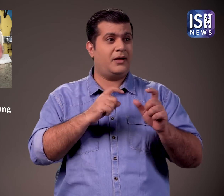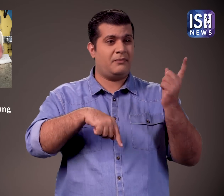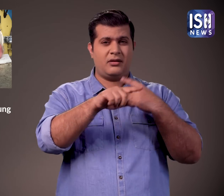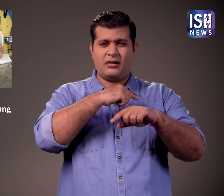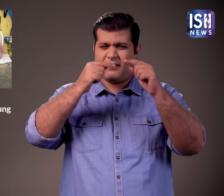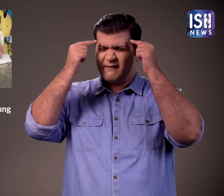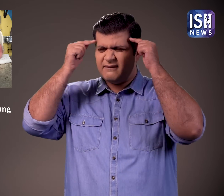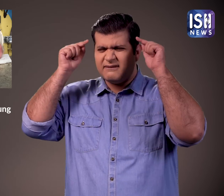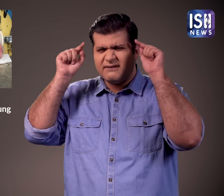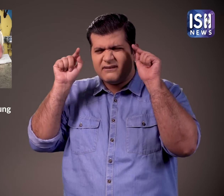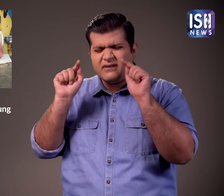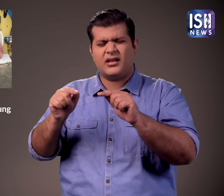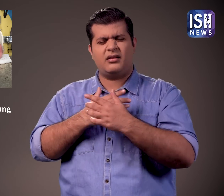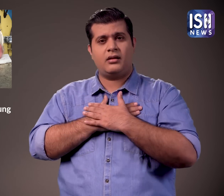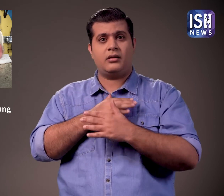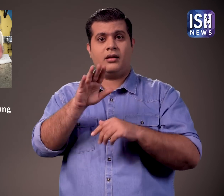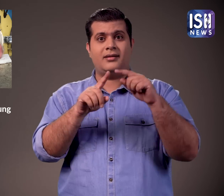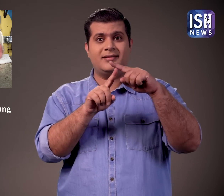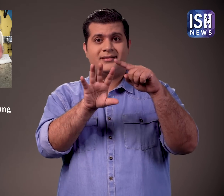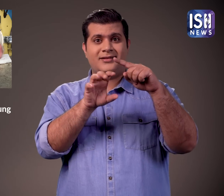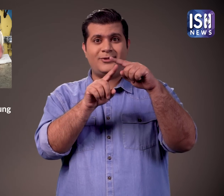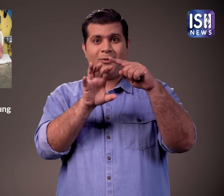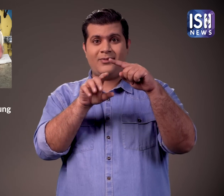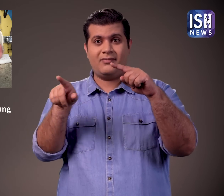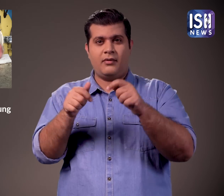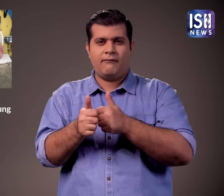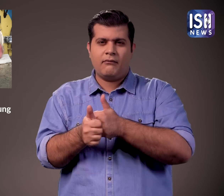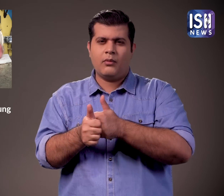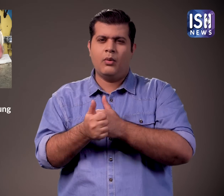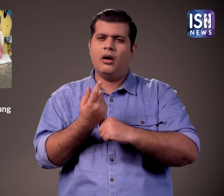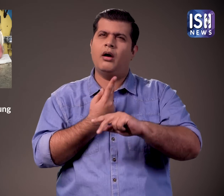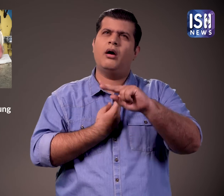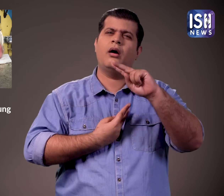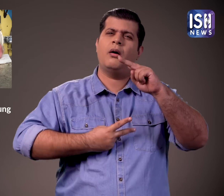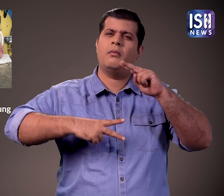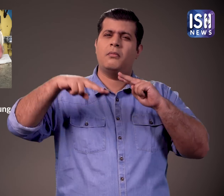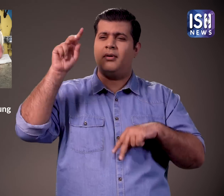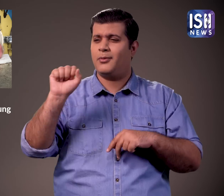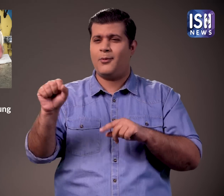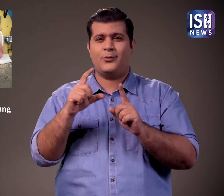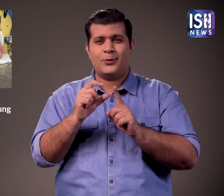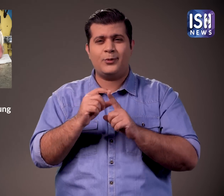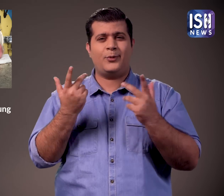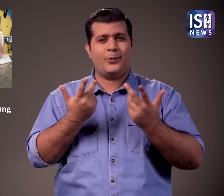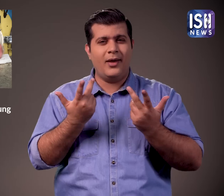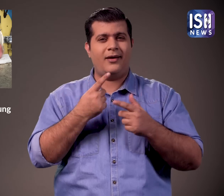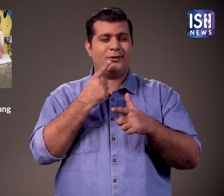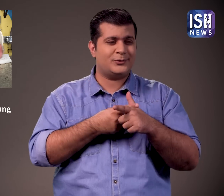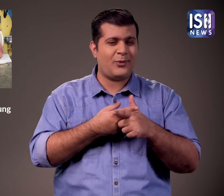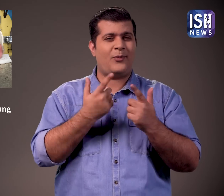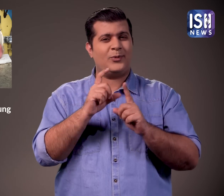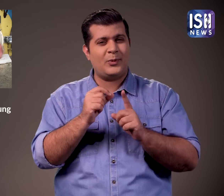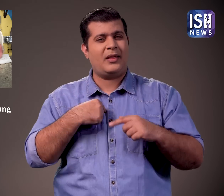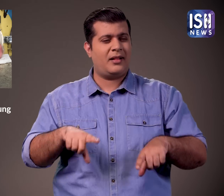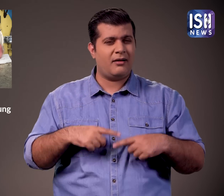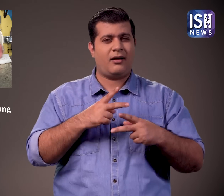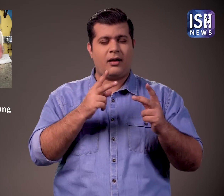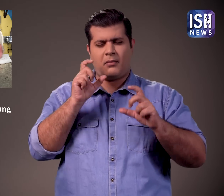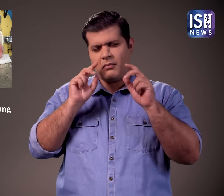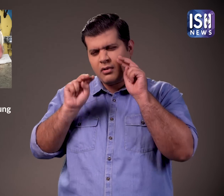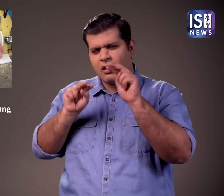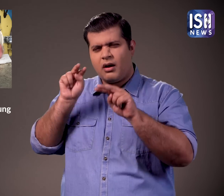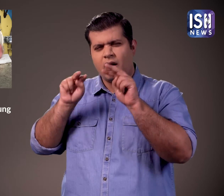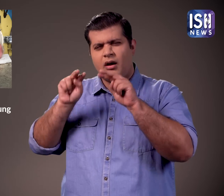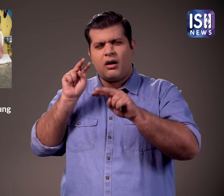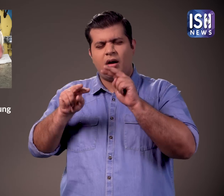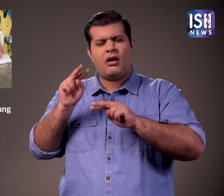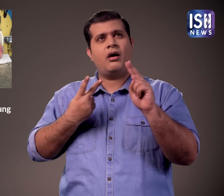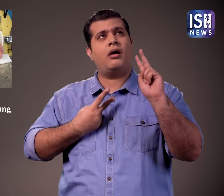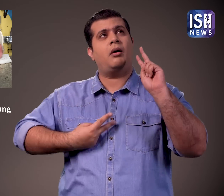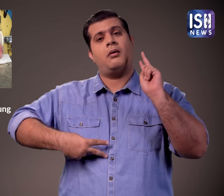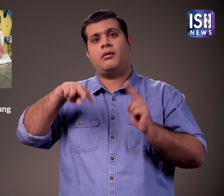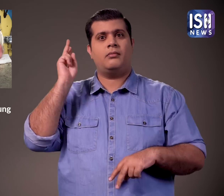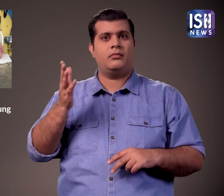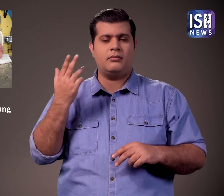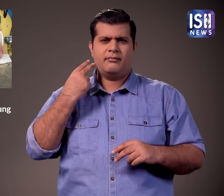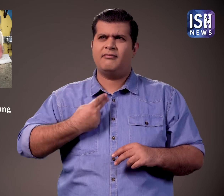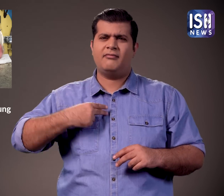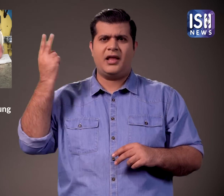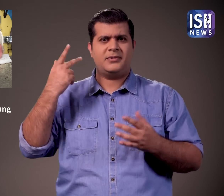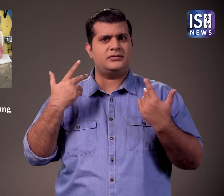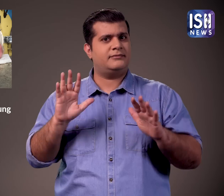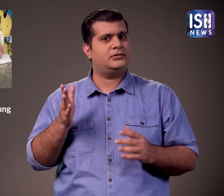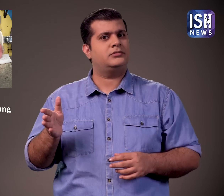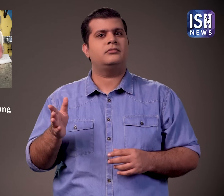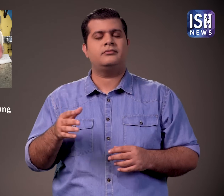He even became a TikTok star and drew numerous followers by sharing his experience and daily routine living in the iron lung.